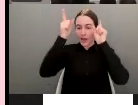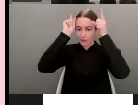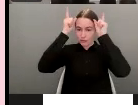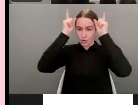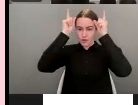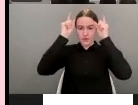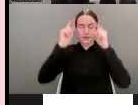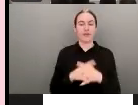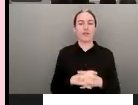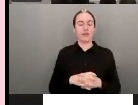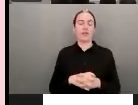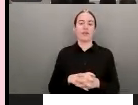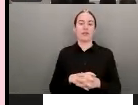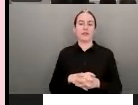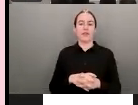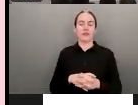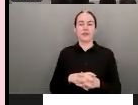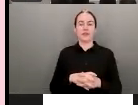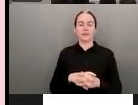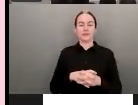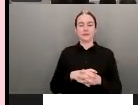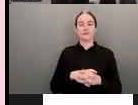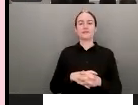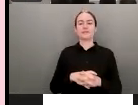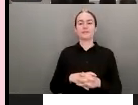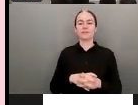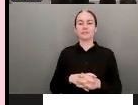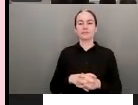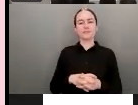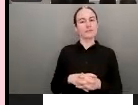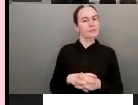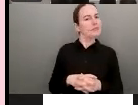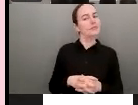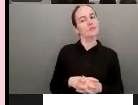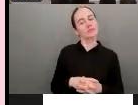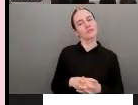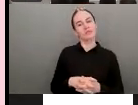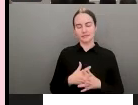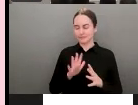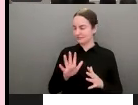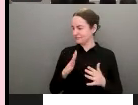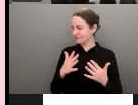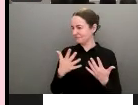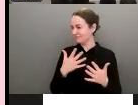the android testing library is it Espresso?